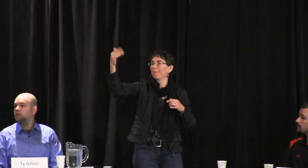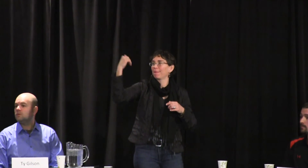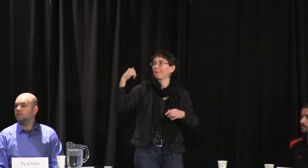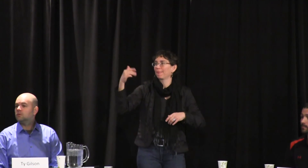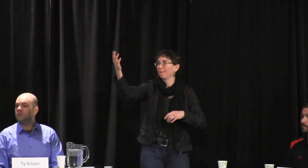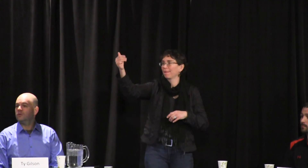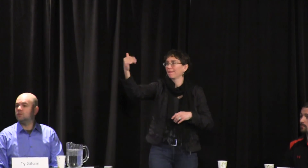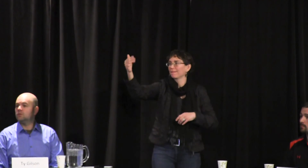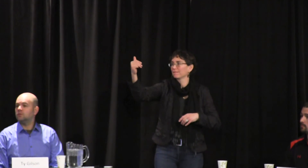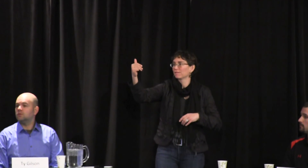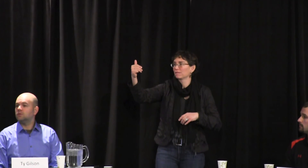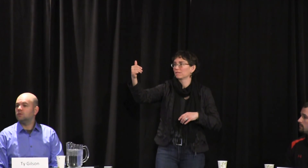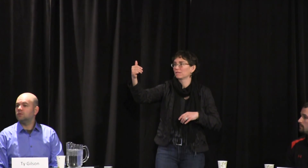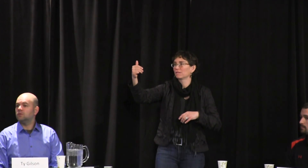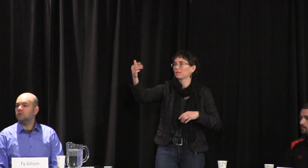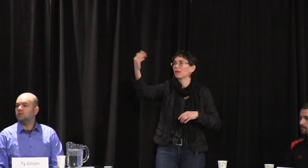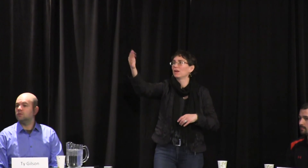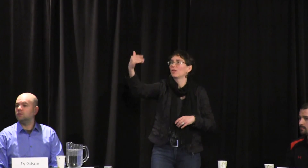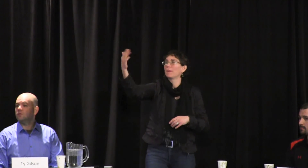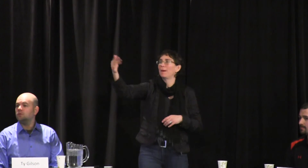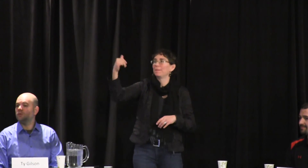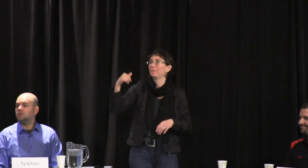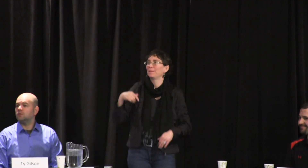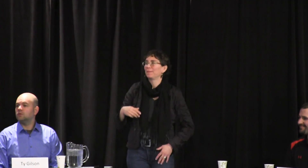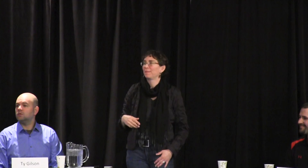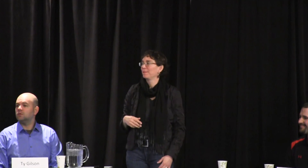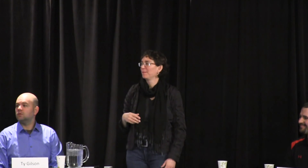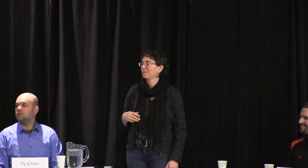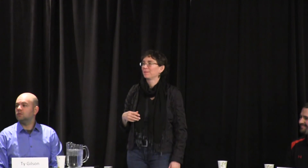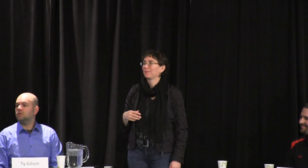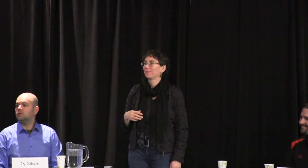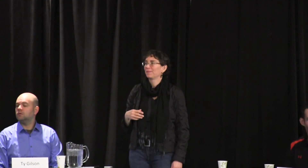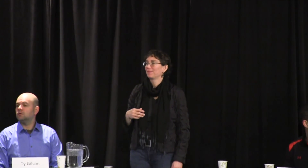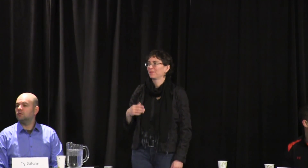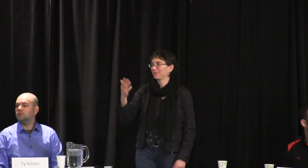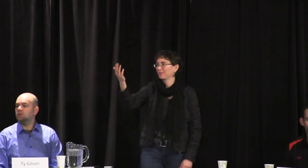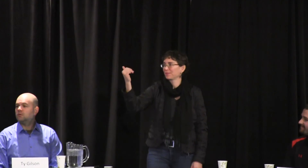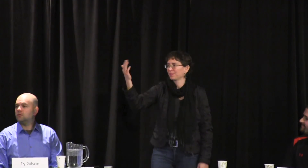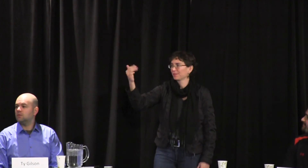Okay, could you come to the front?